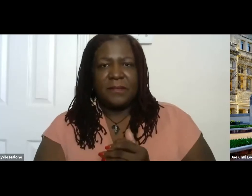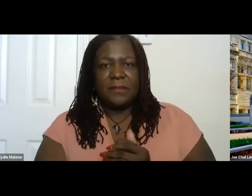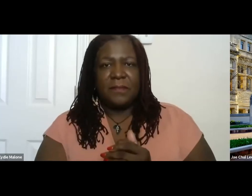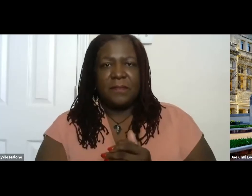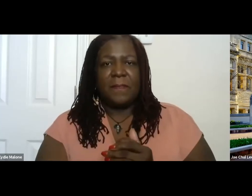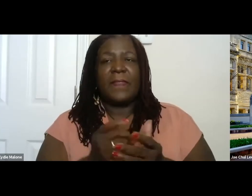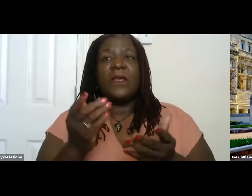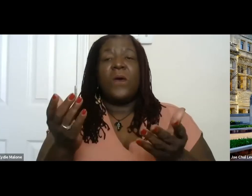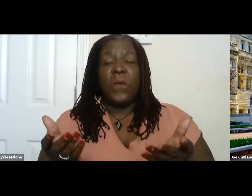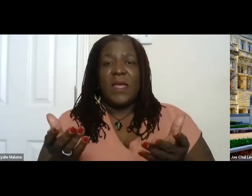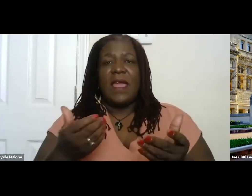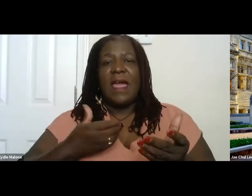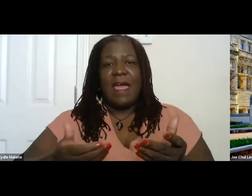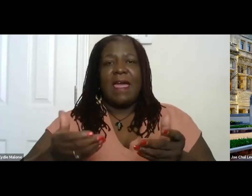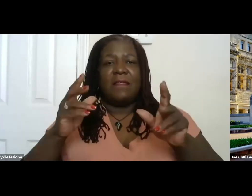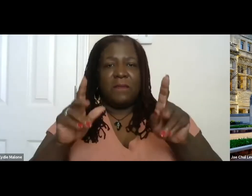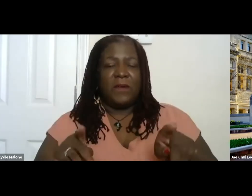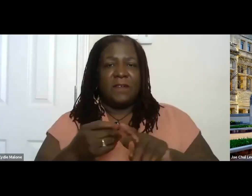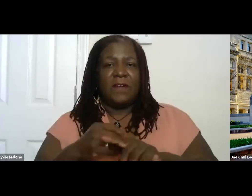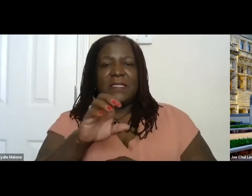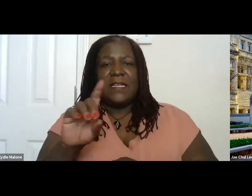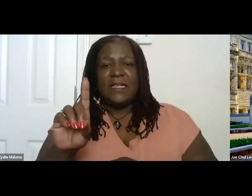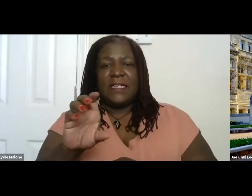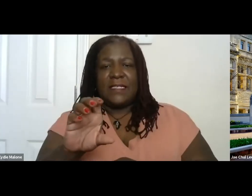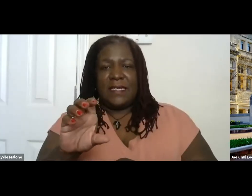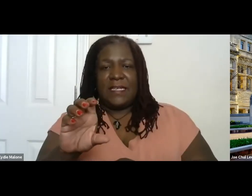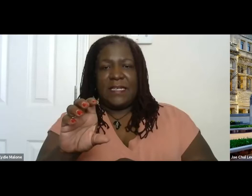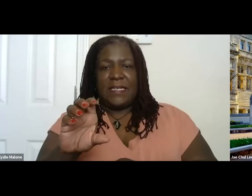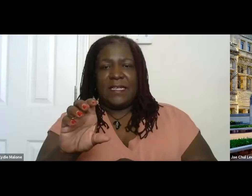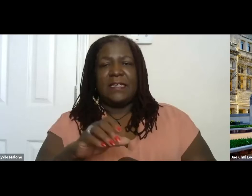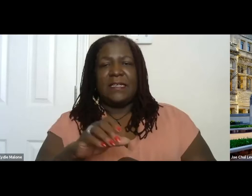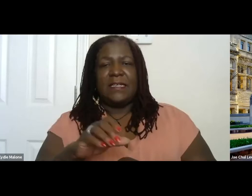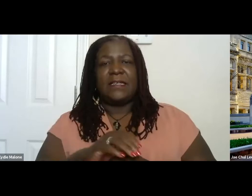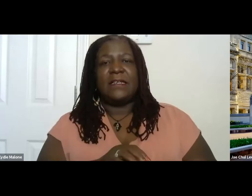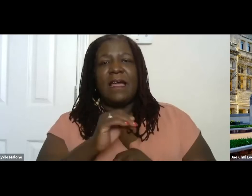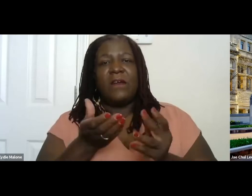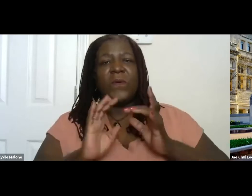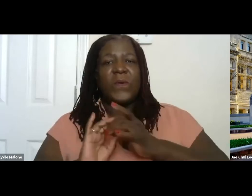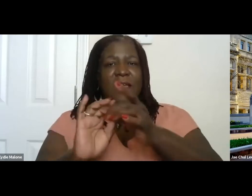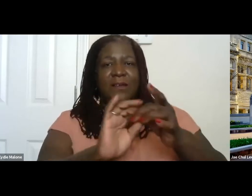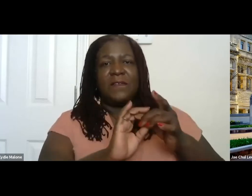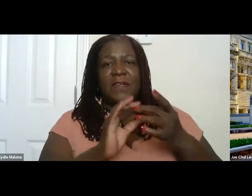Control and Prevention, CDC, through the Association of University Centers on Disabilities, AUCD.